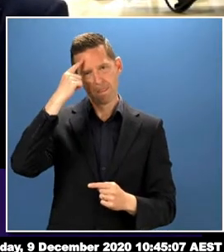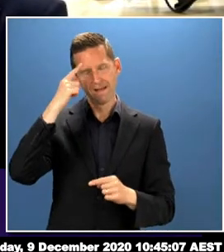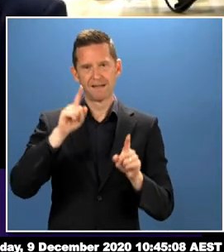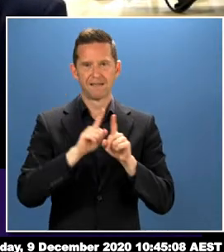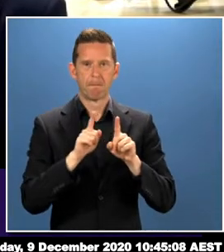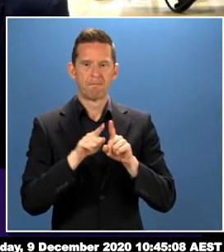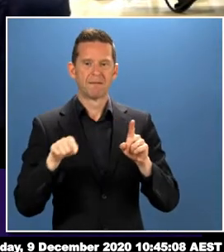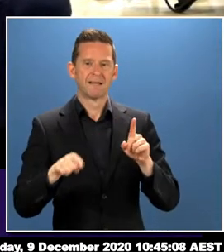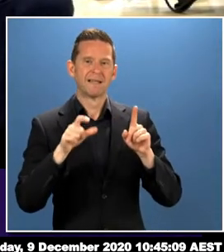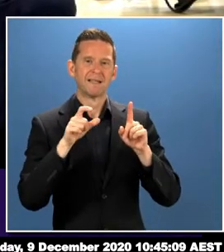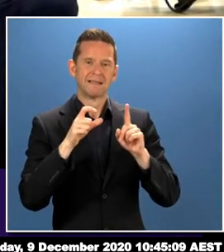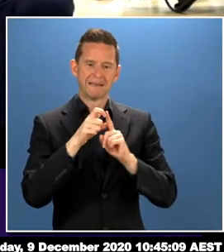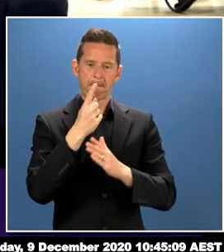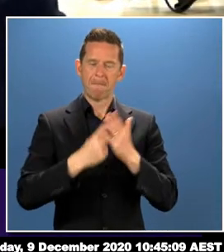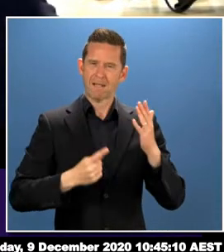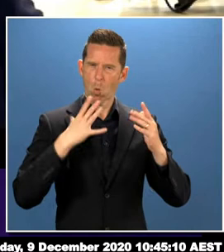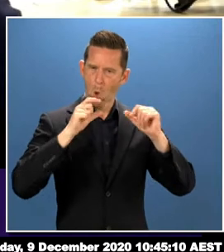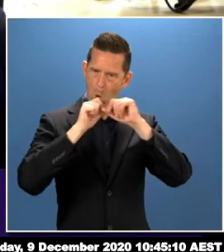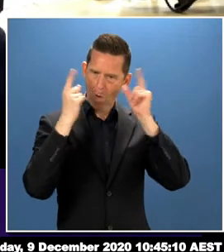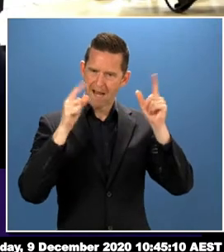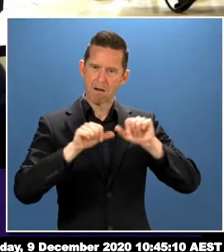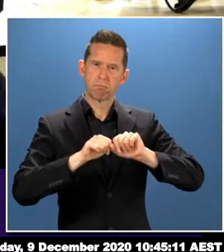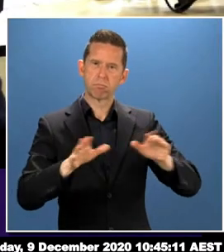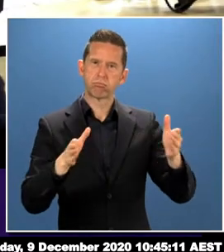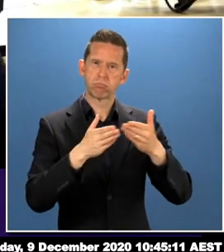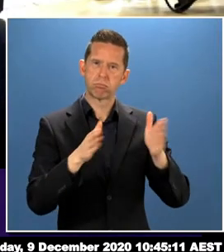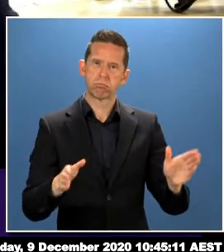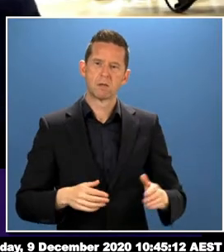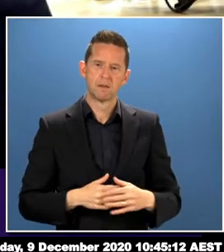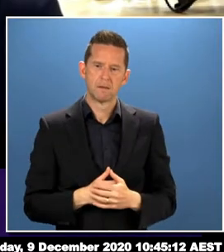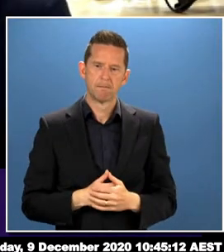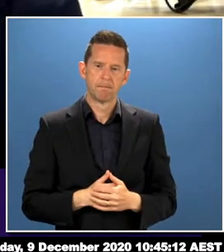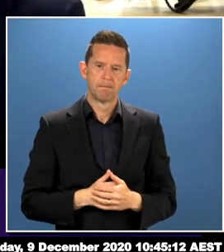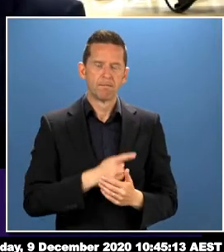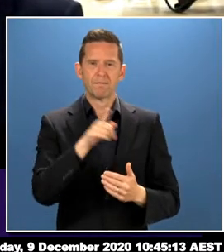From my perspective, we can do a lot just by sharing our own personal